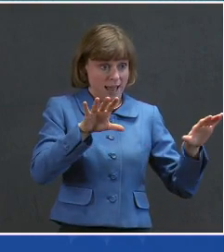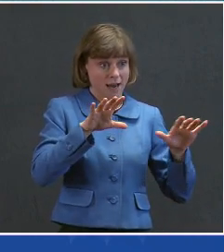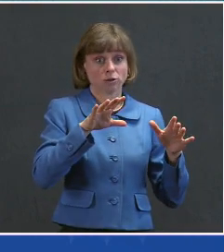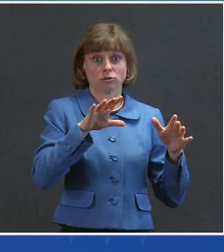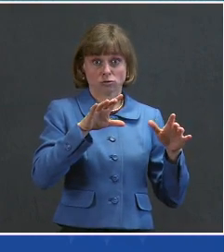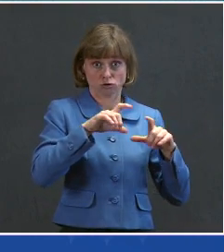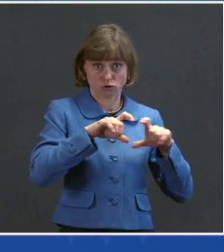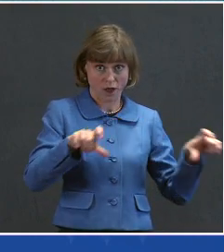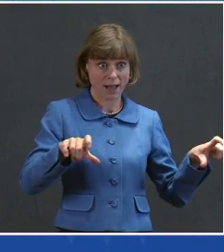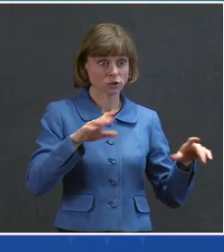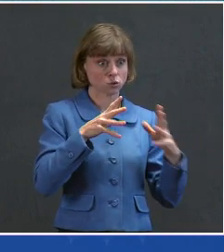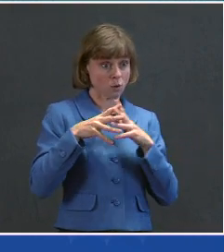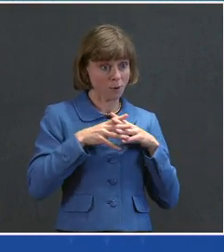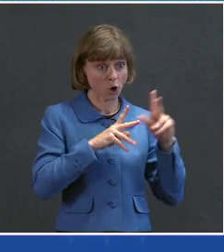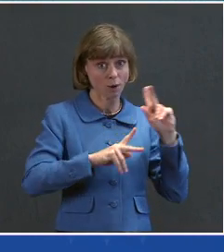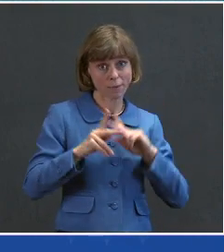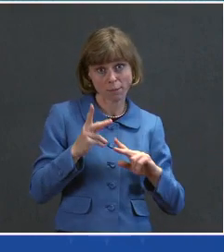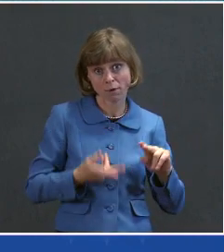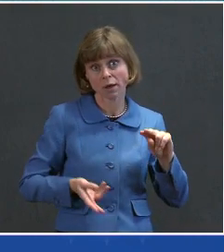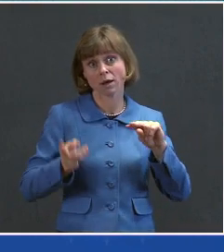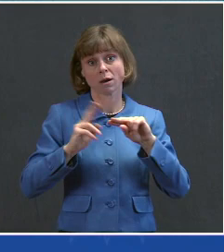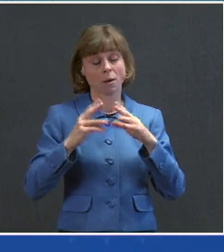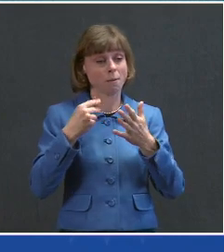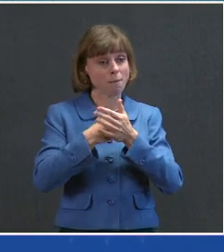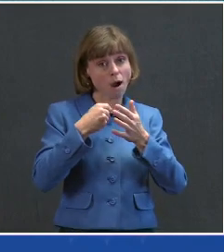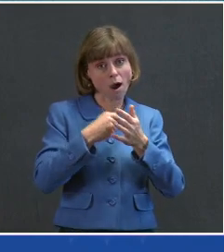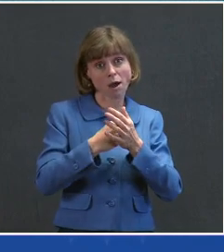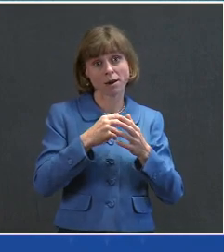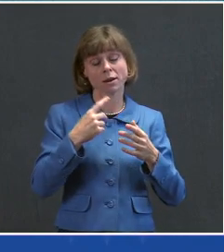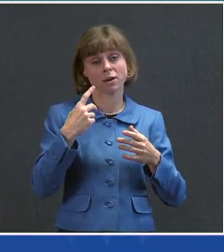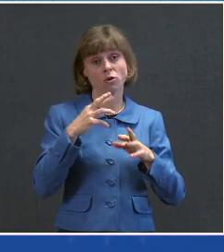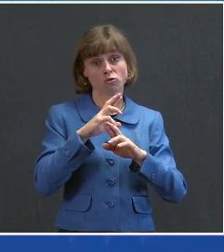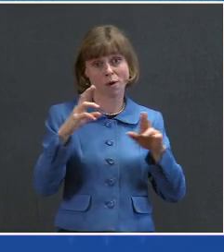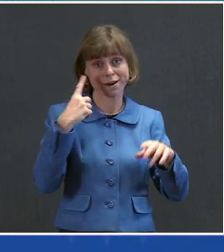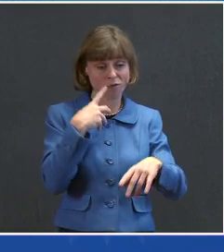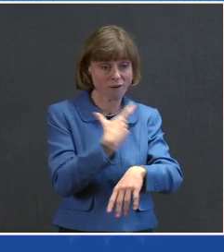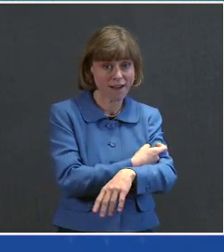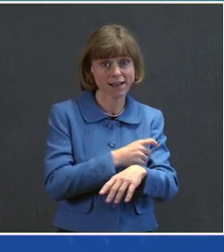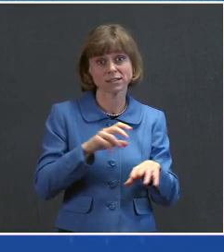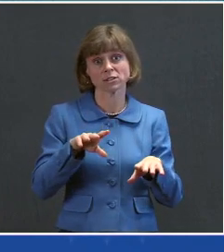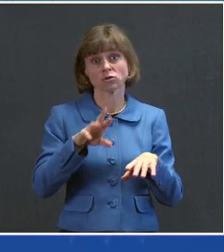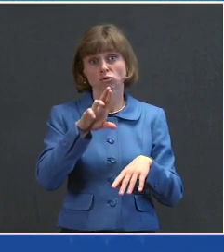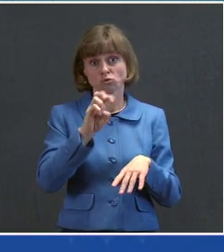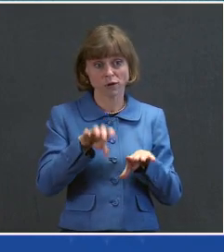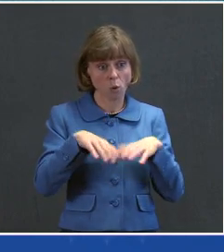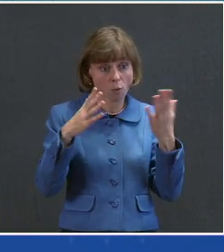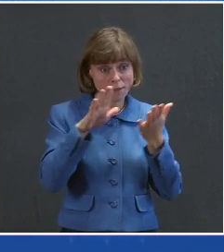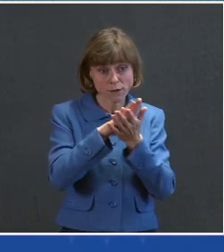more money to get vaccines into arms, schools are starting to reopen with money. So that's our focus now, but he believes